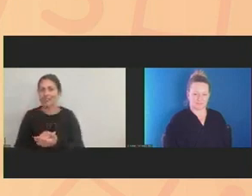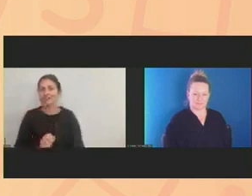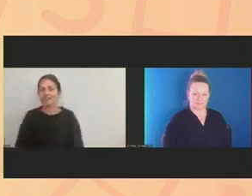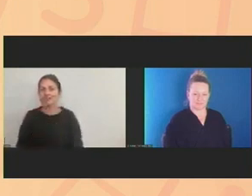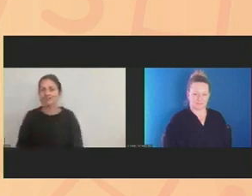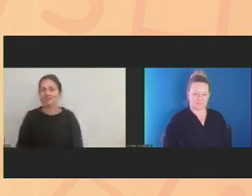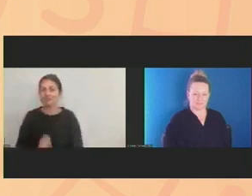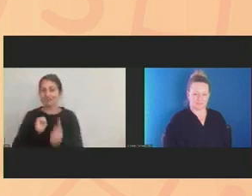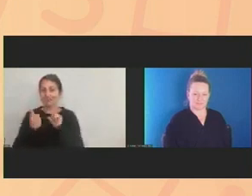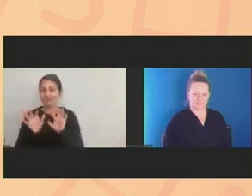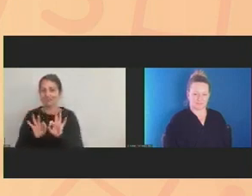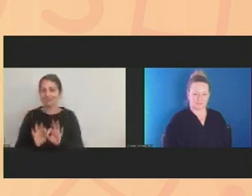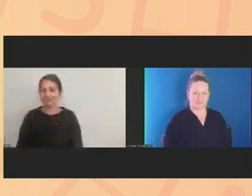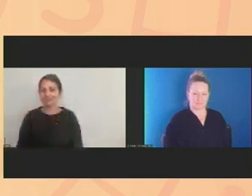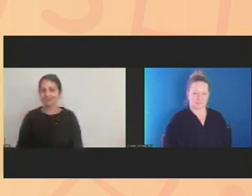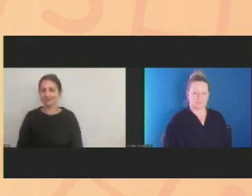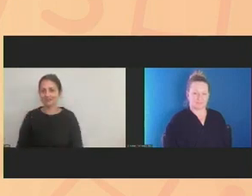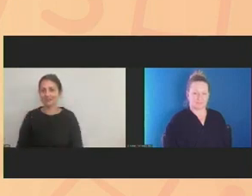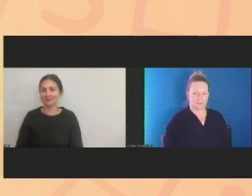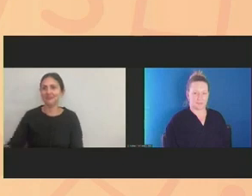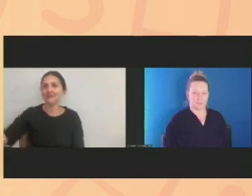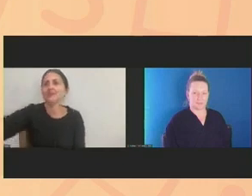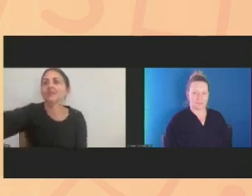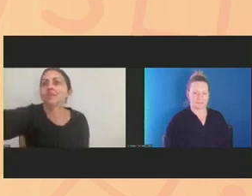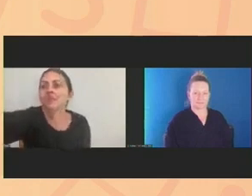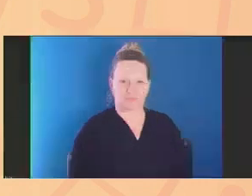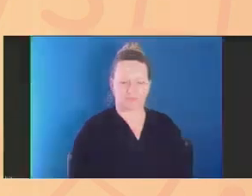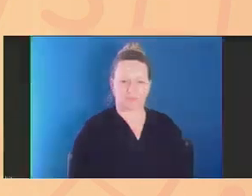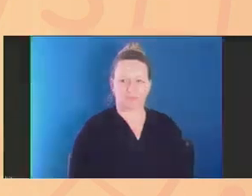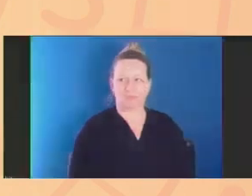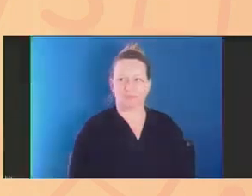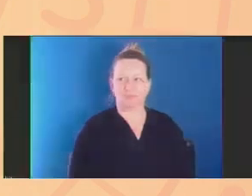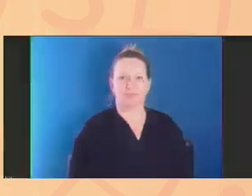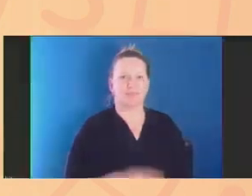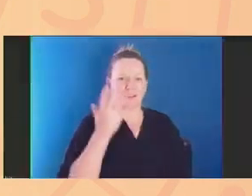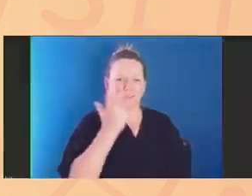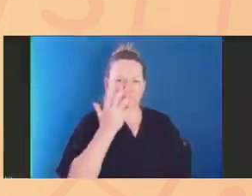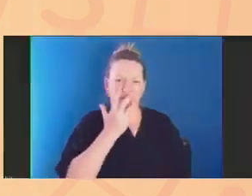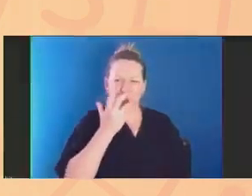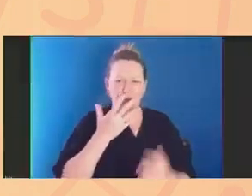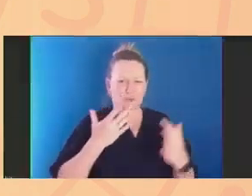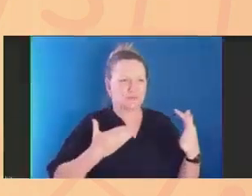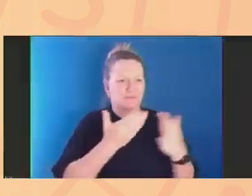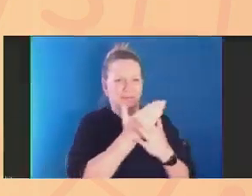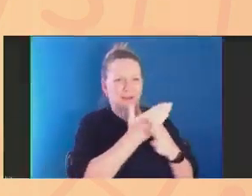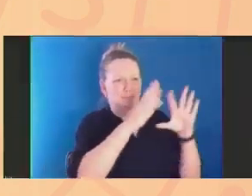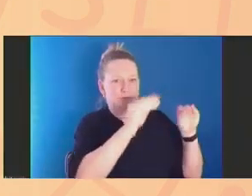Oh, I hate to interrupt things, but I also would really love you to have a chance to talk with